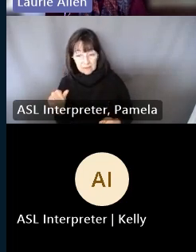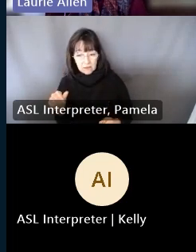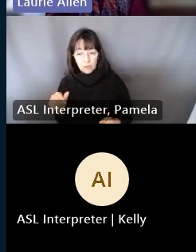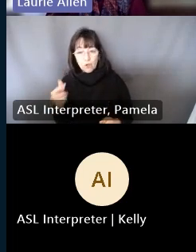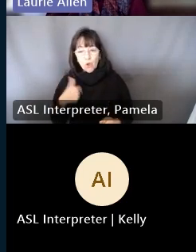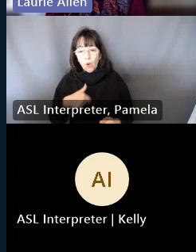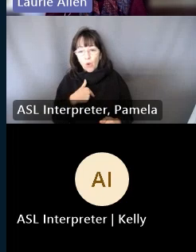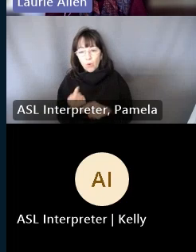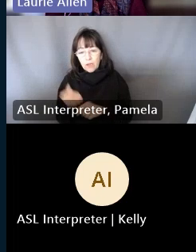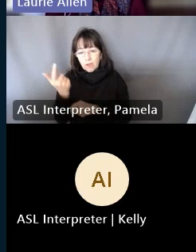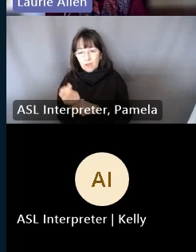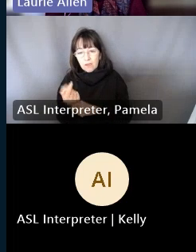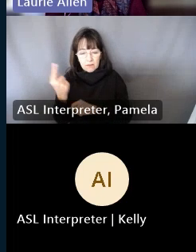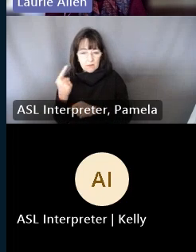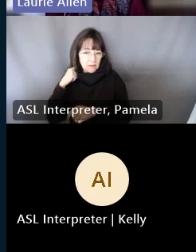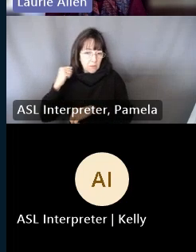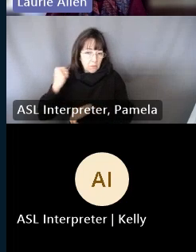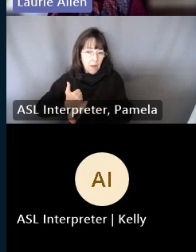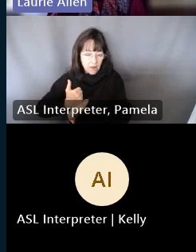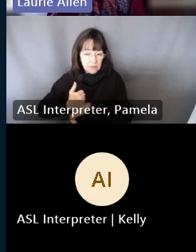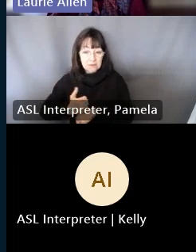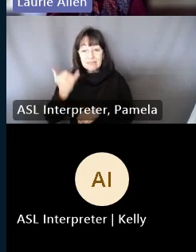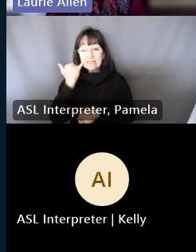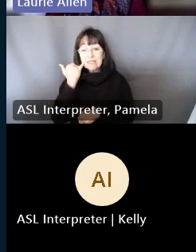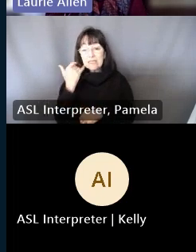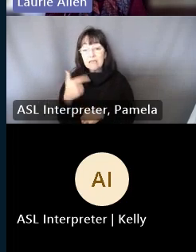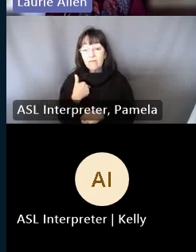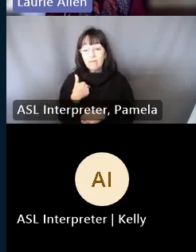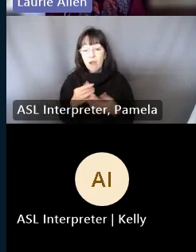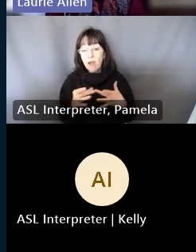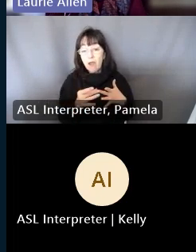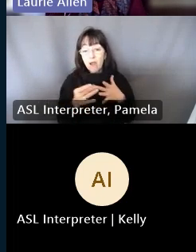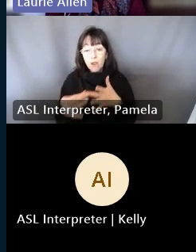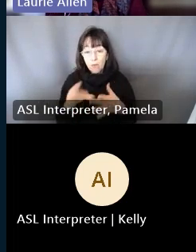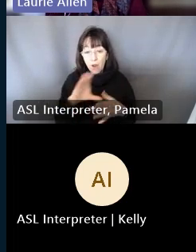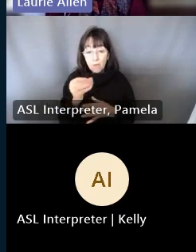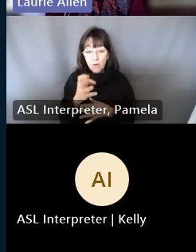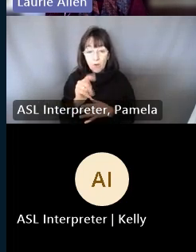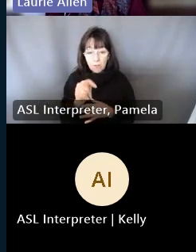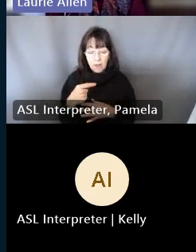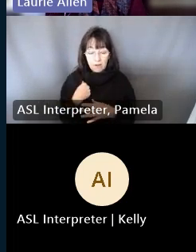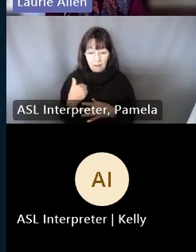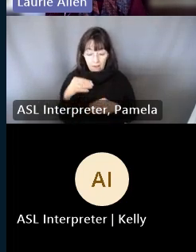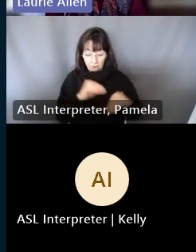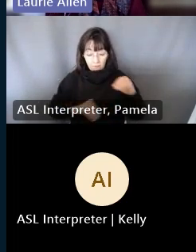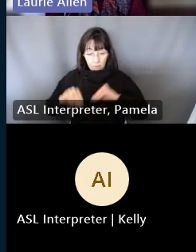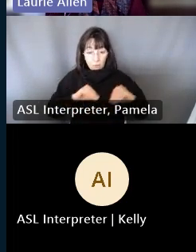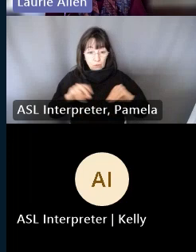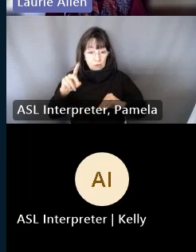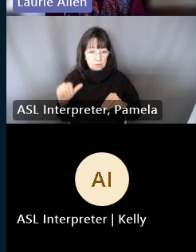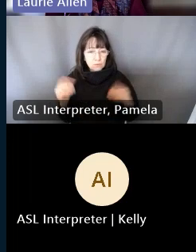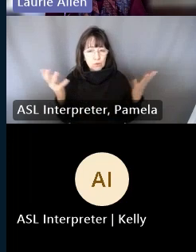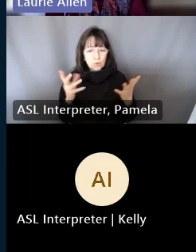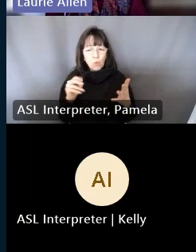So for example, if I prompt Copilot with, “I have a mobility disability, what tools do you have that can support me?”